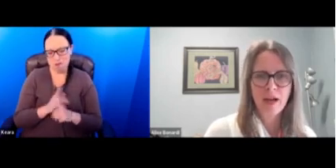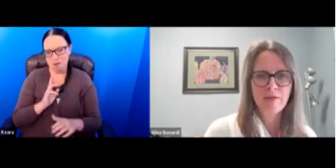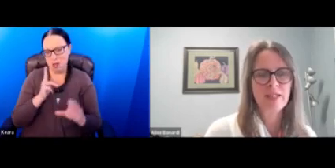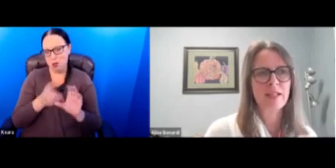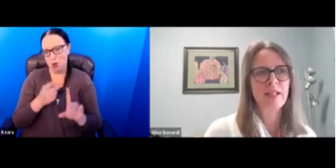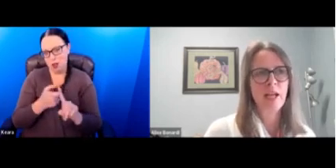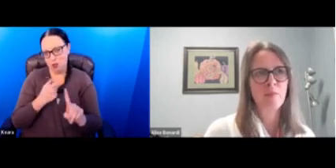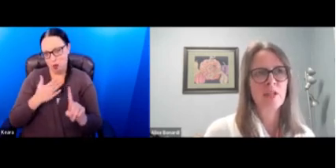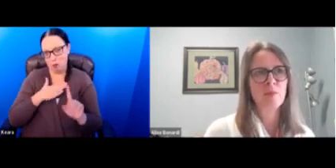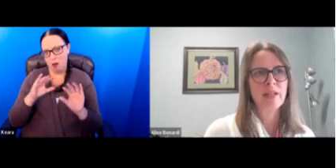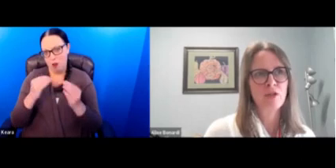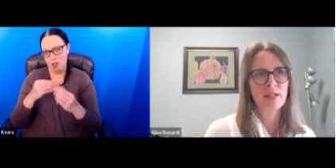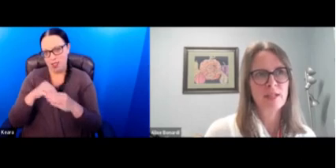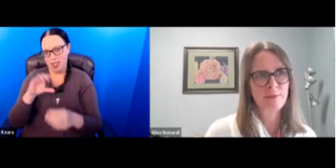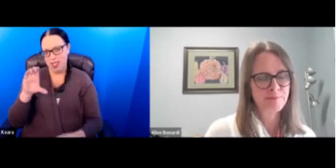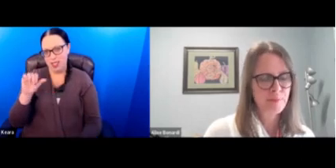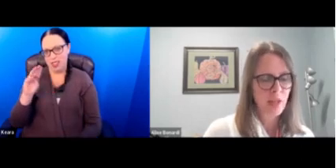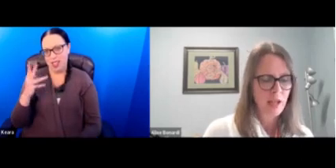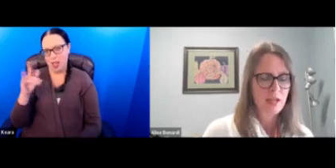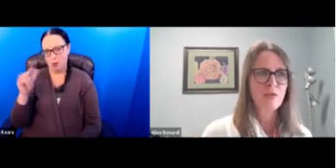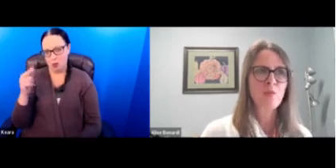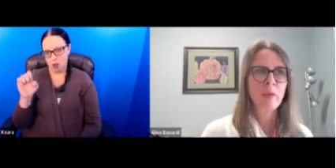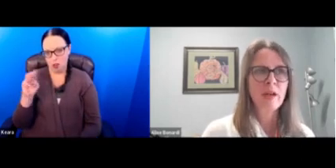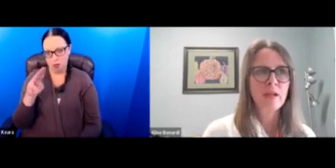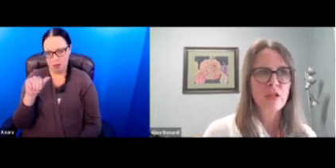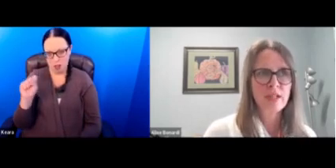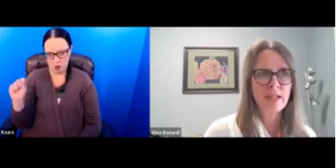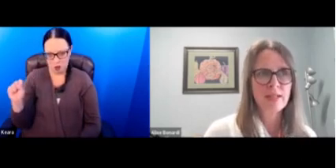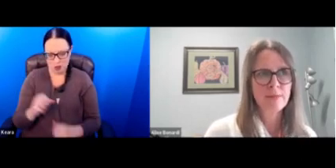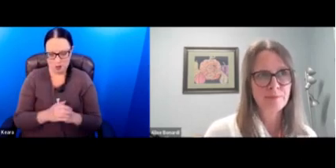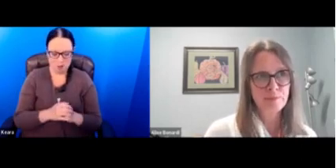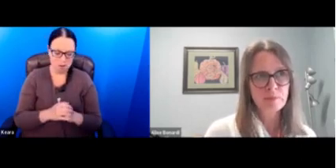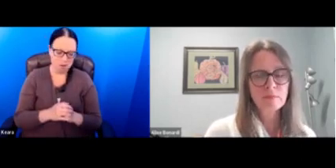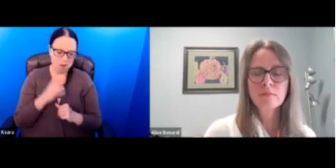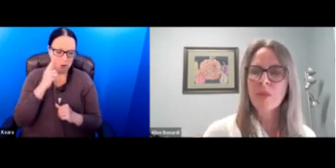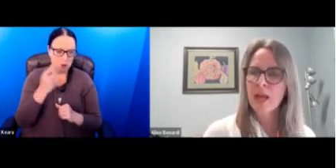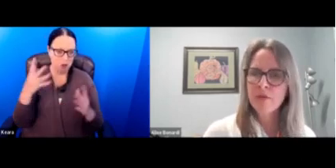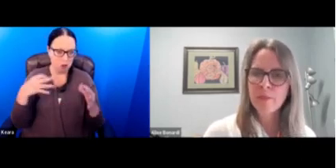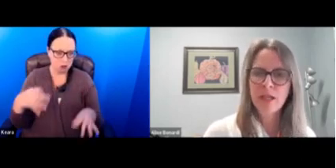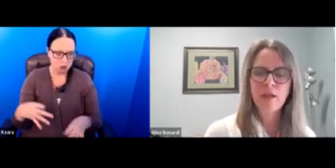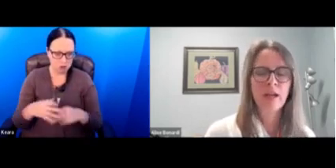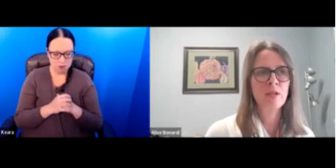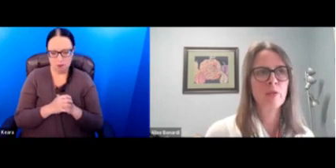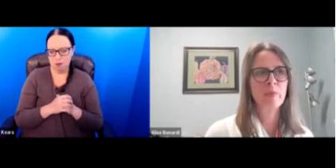office in Cambridge, Massachusetts. So some webinar logistics, everybody as who was